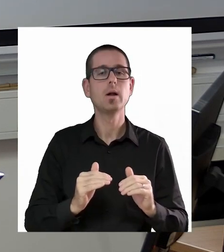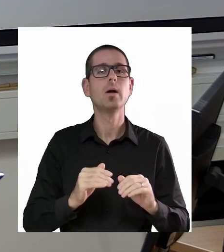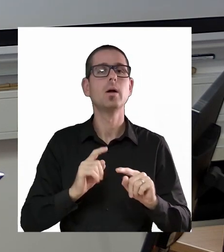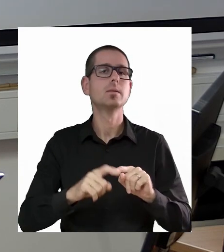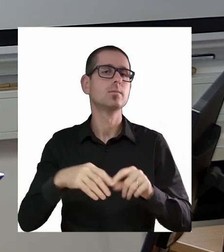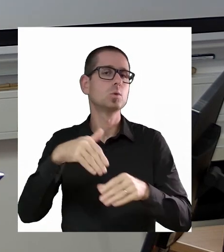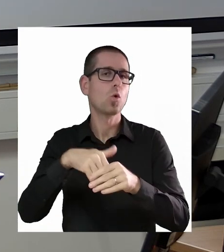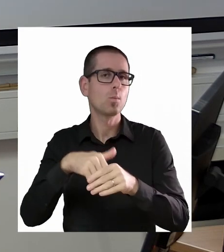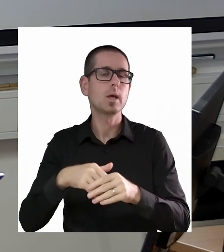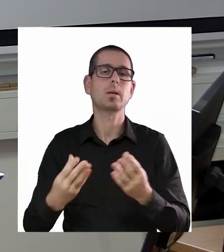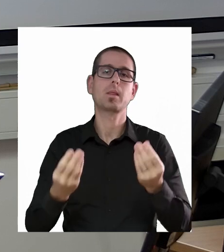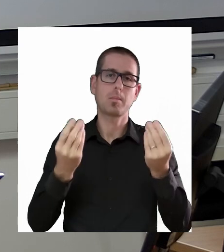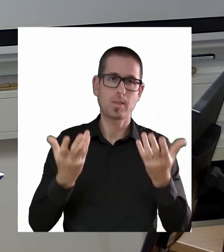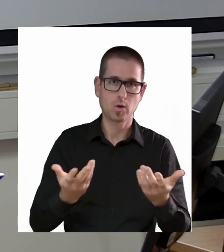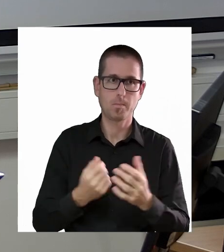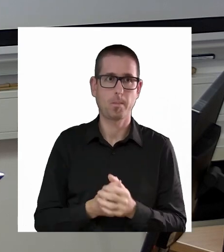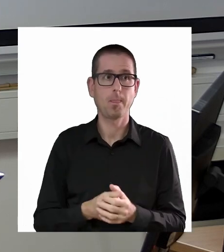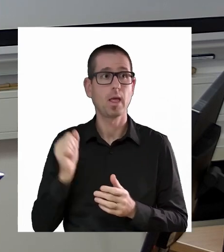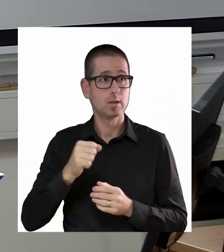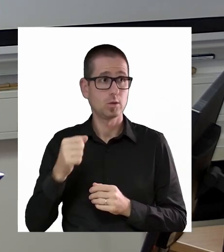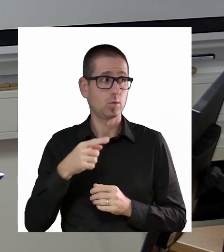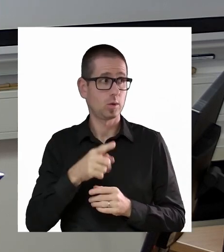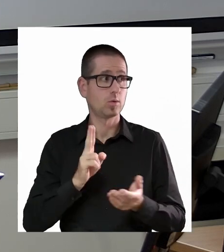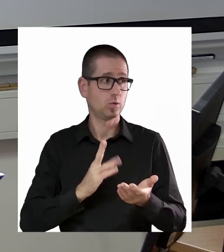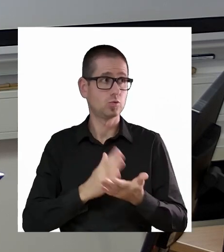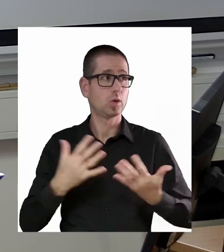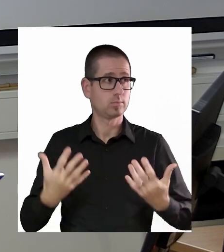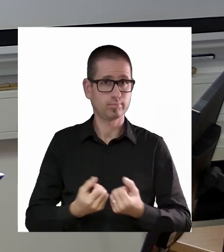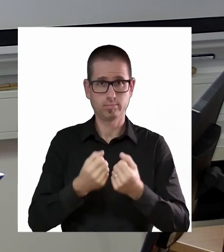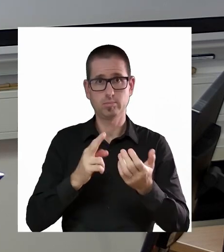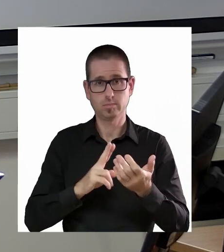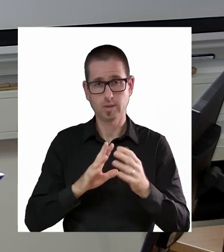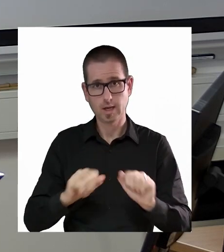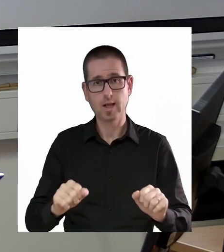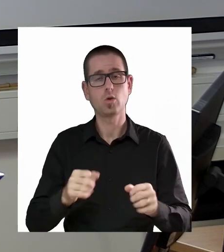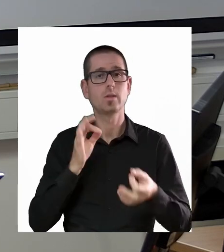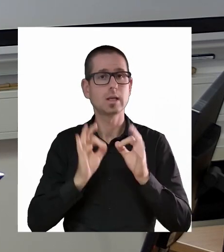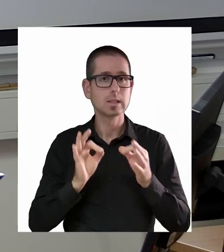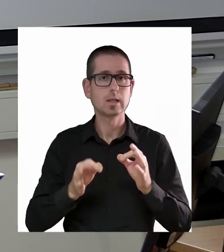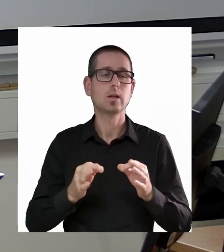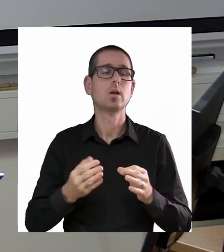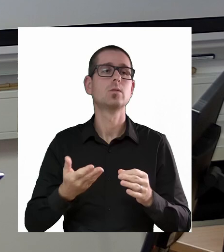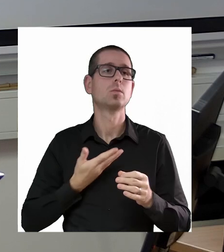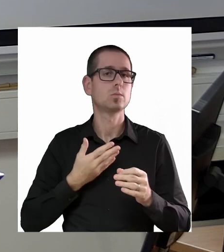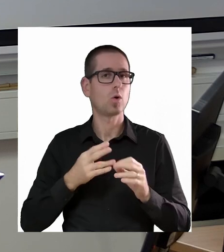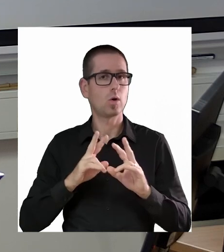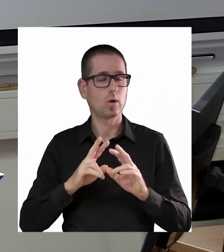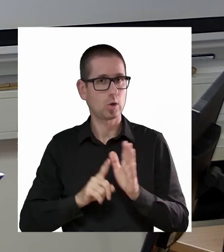is big or small. So this is already created and tested and we get result and analyse it. Right now we have